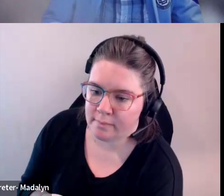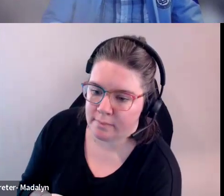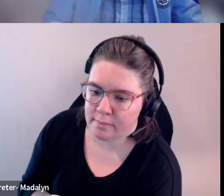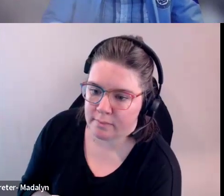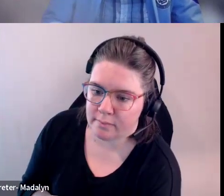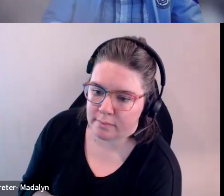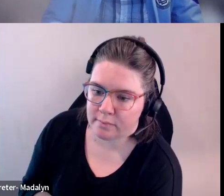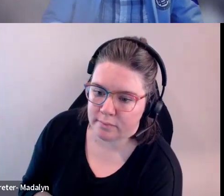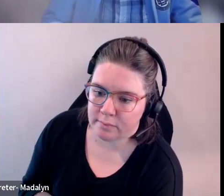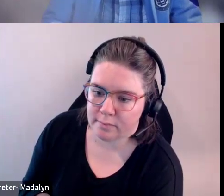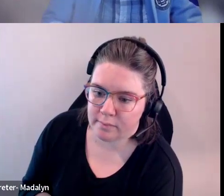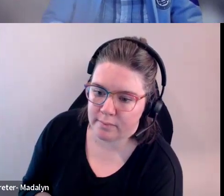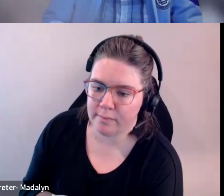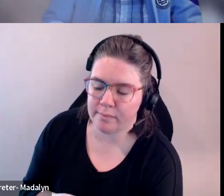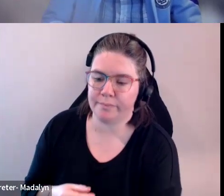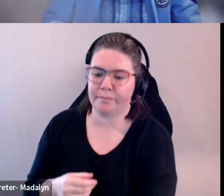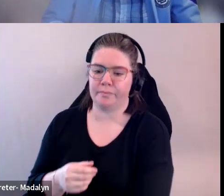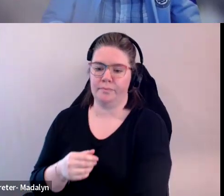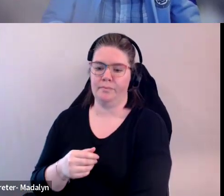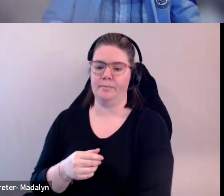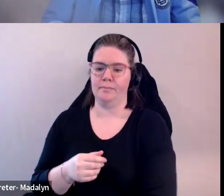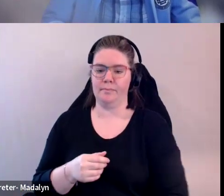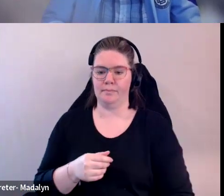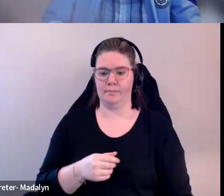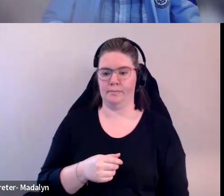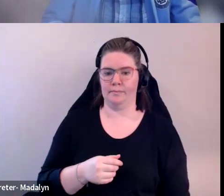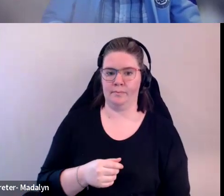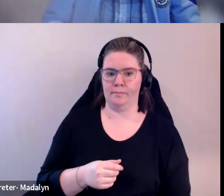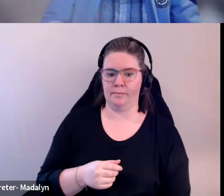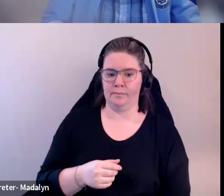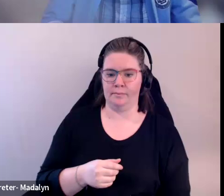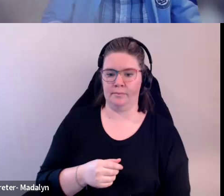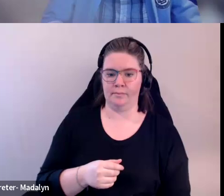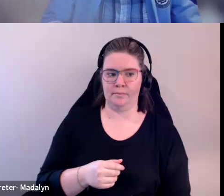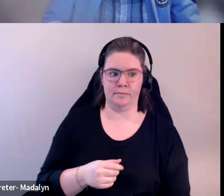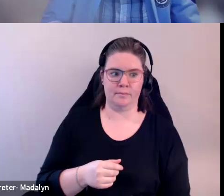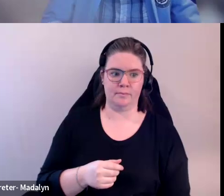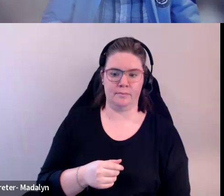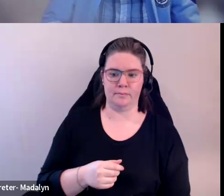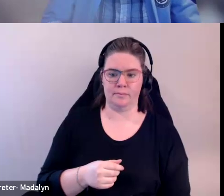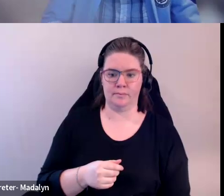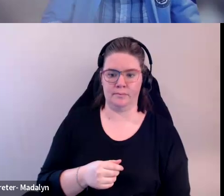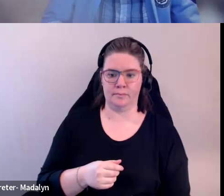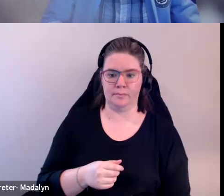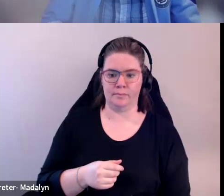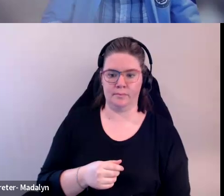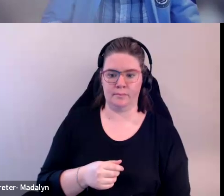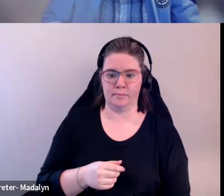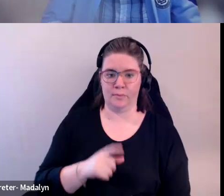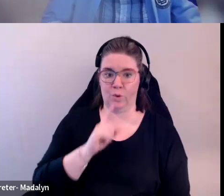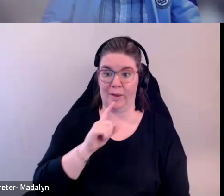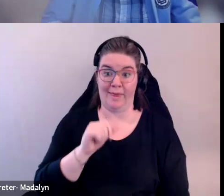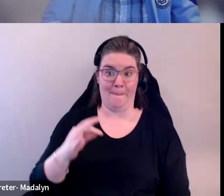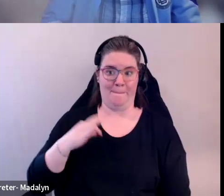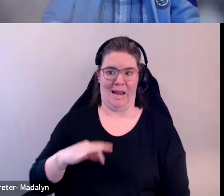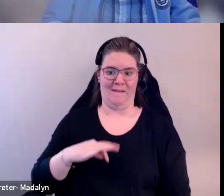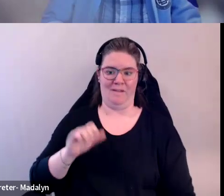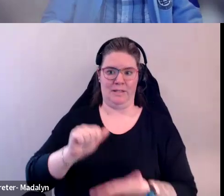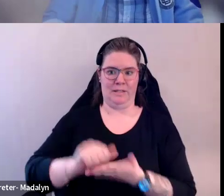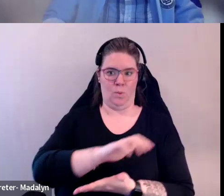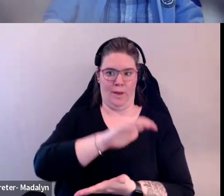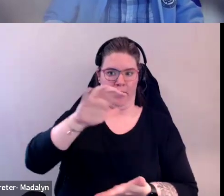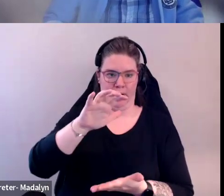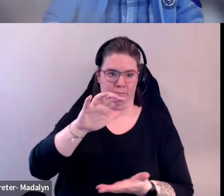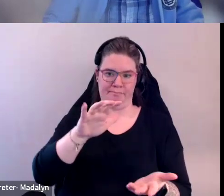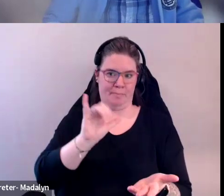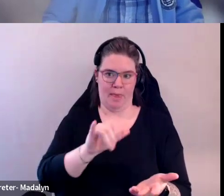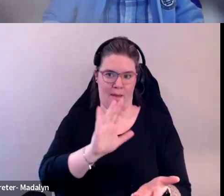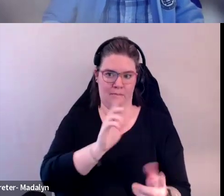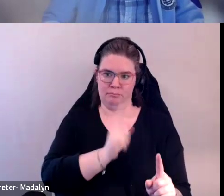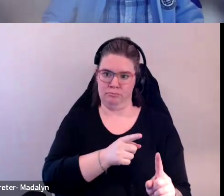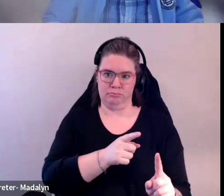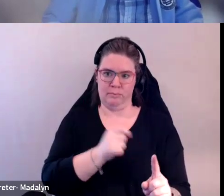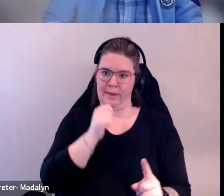Tom Olin: yeah, yeah, it strikes the wealth in our community. It's us hardly anything. That's just what they do they make money? They don't care about us.